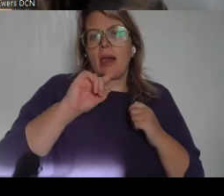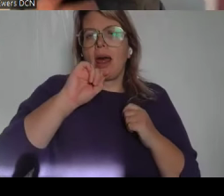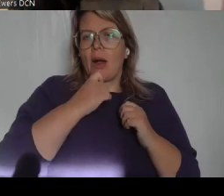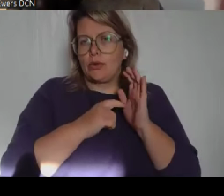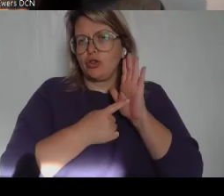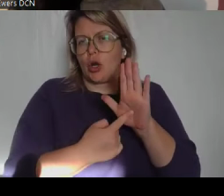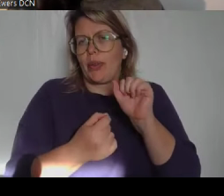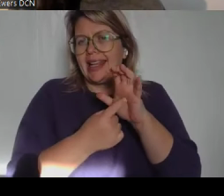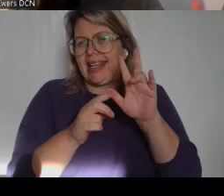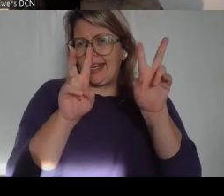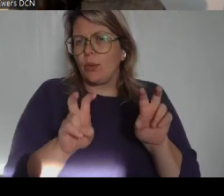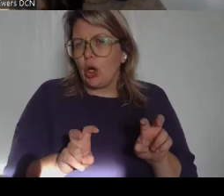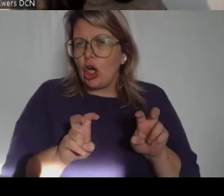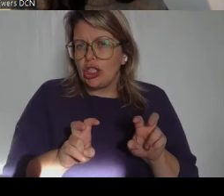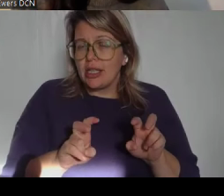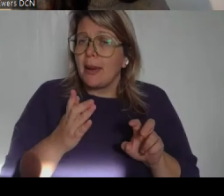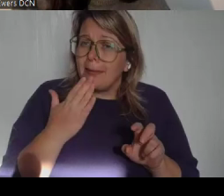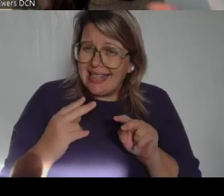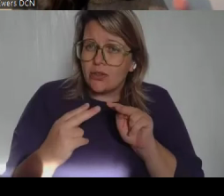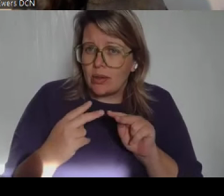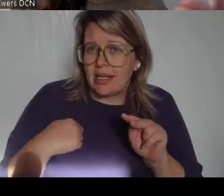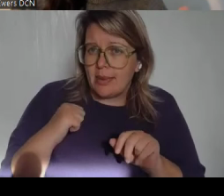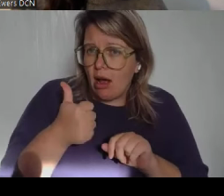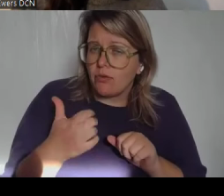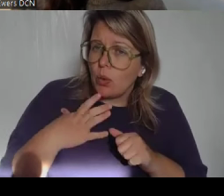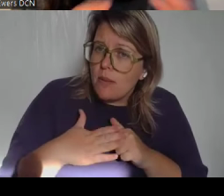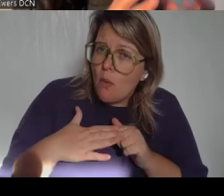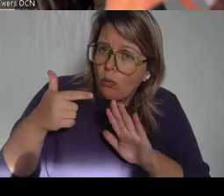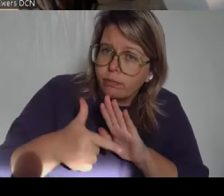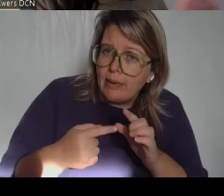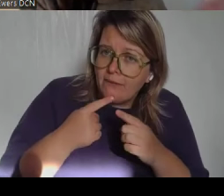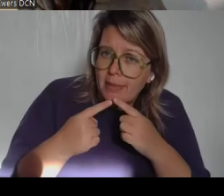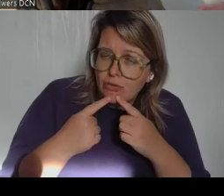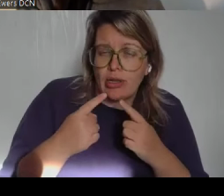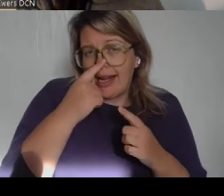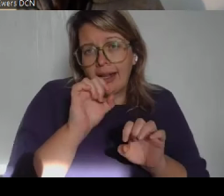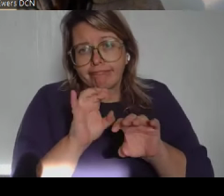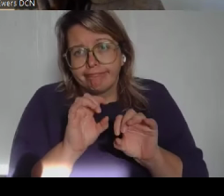that you'll see in your reports, but do get in touch for more detail about your specific stats.